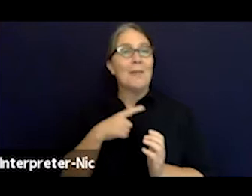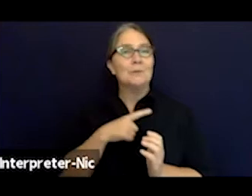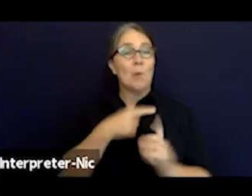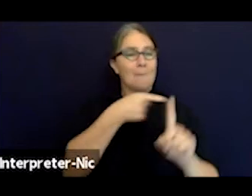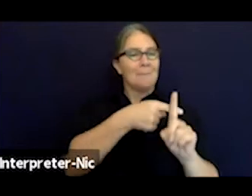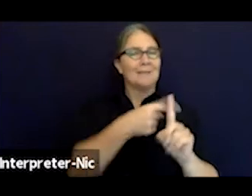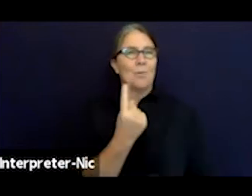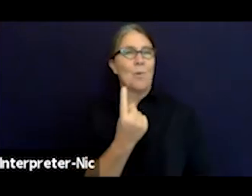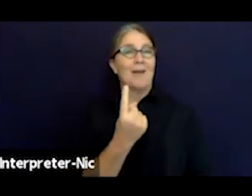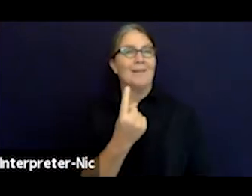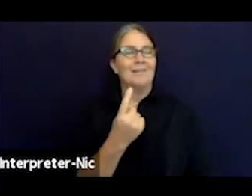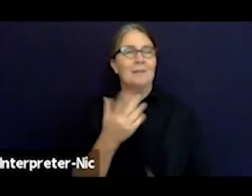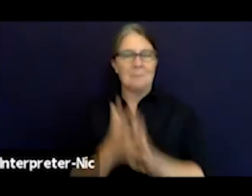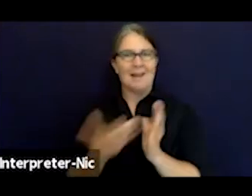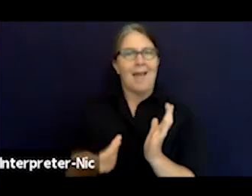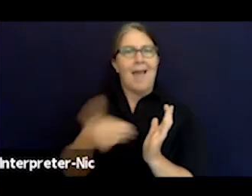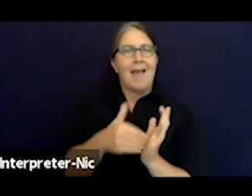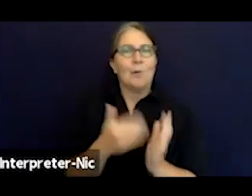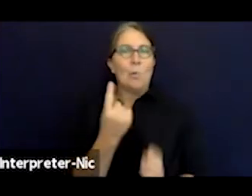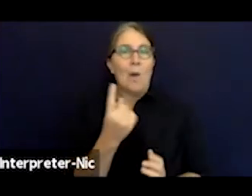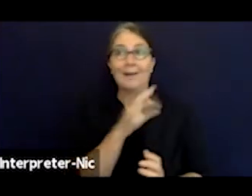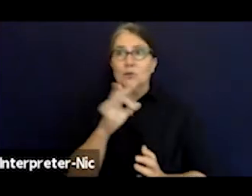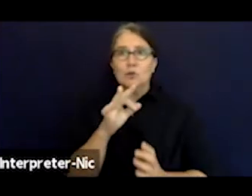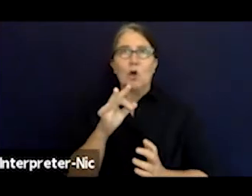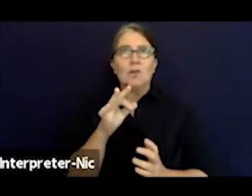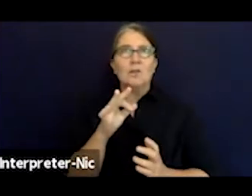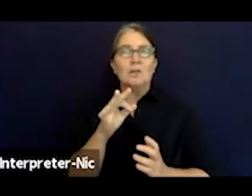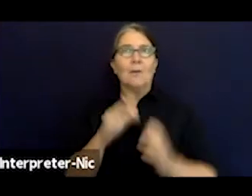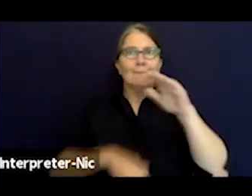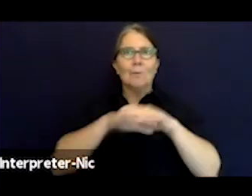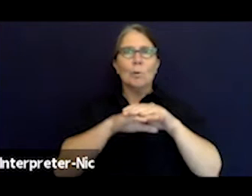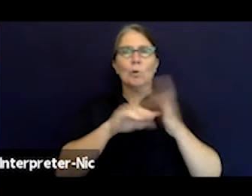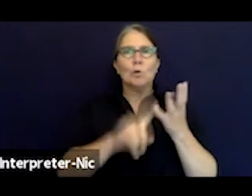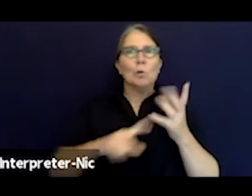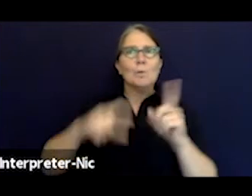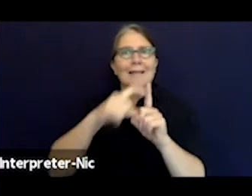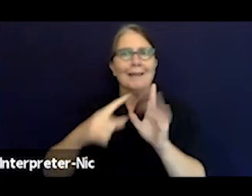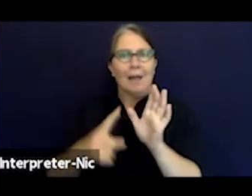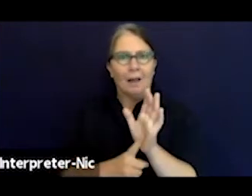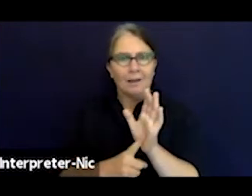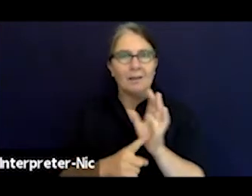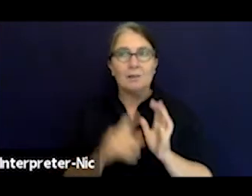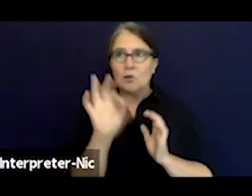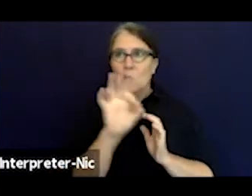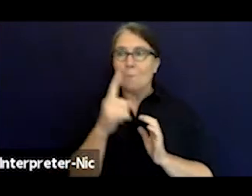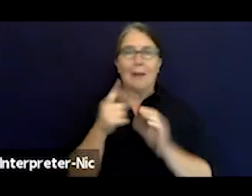full-on universal design for learning. It is a way to get people to start that isn't threatening